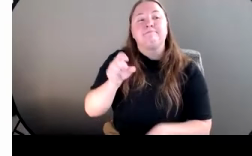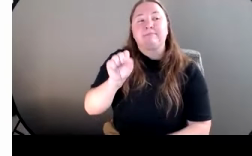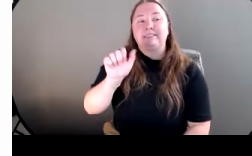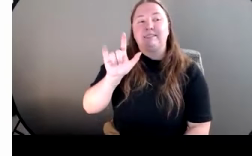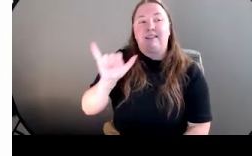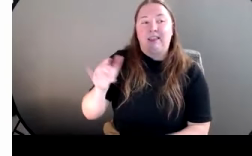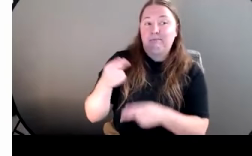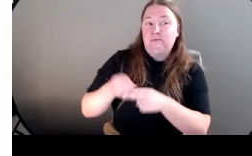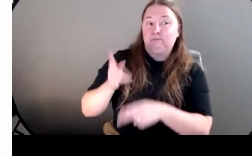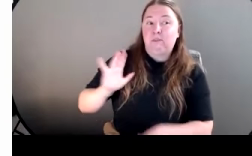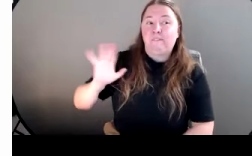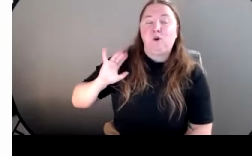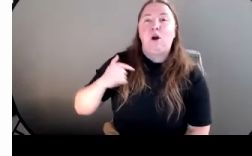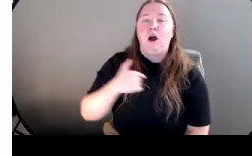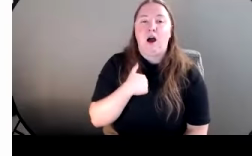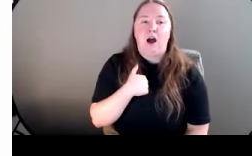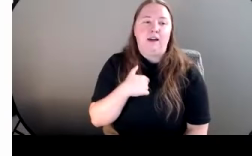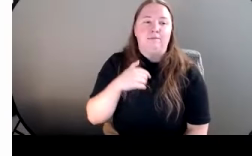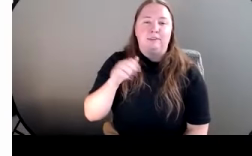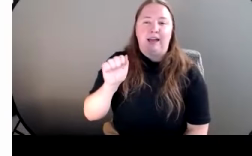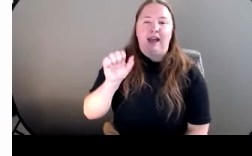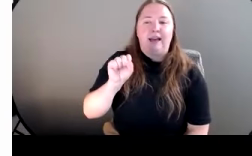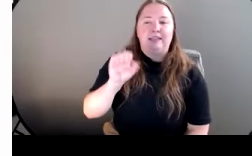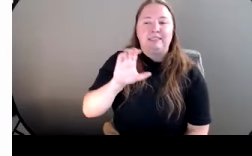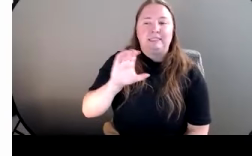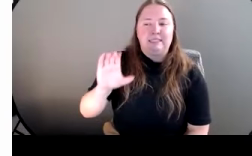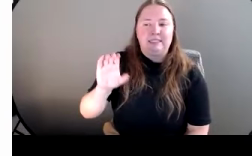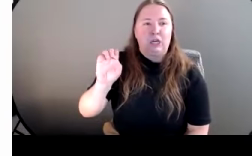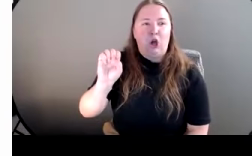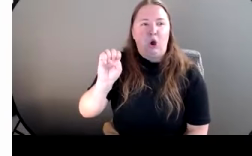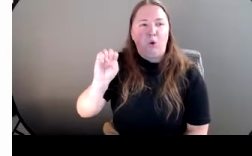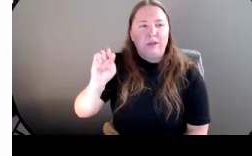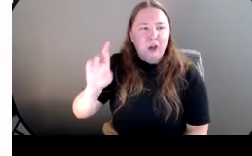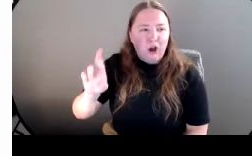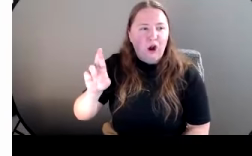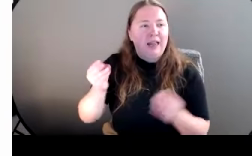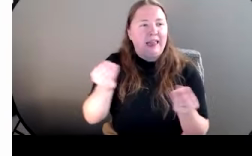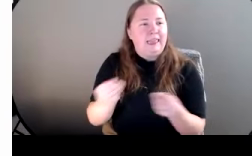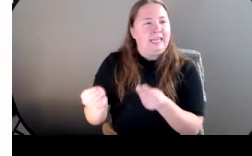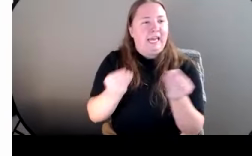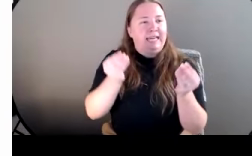I am the, ASCCC OERI liaison for Fresno City College.